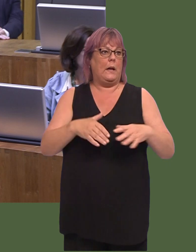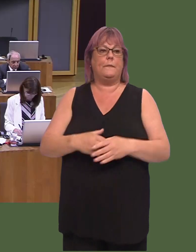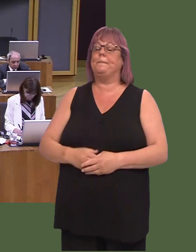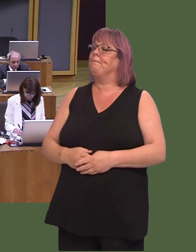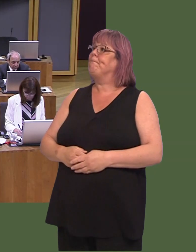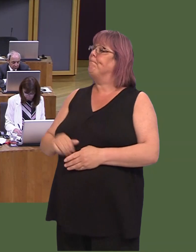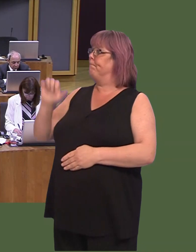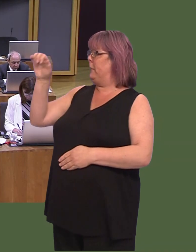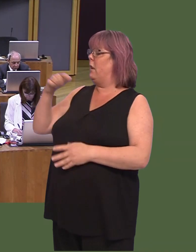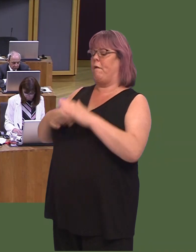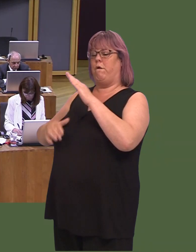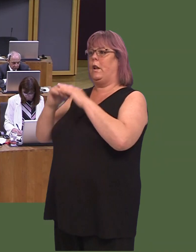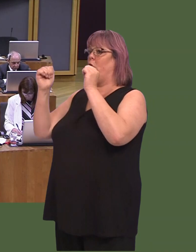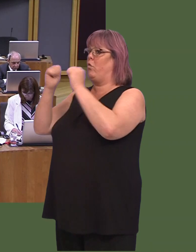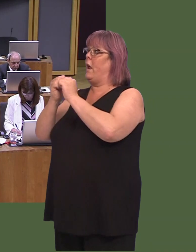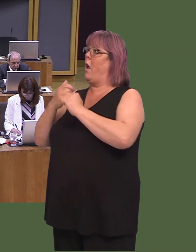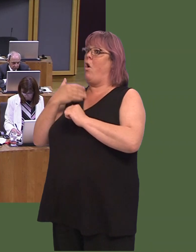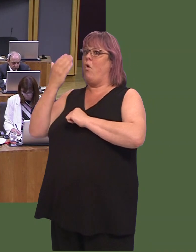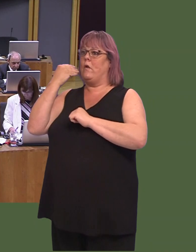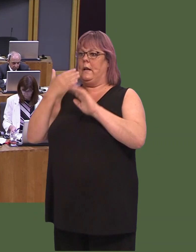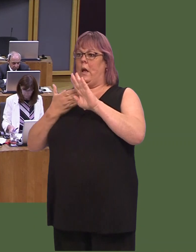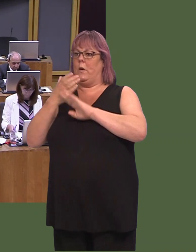Vikki Howells AM: Thank you, First Minister, and I would wholeheartedly agree with that.